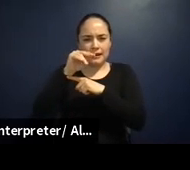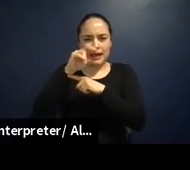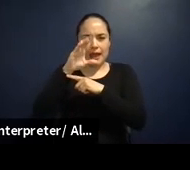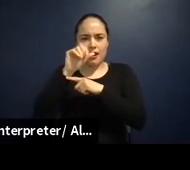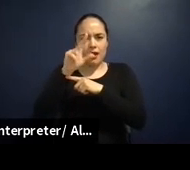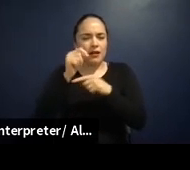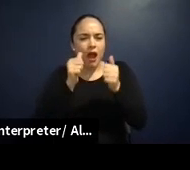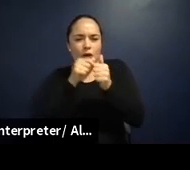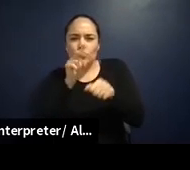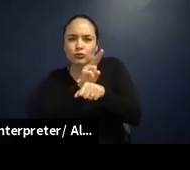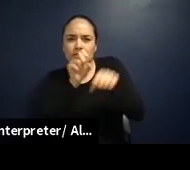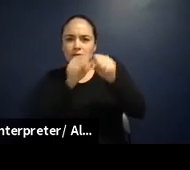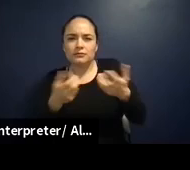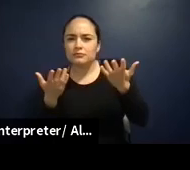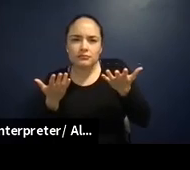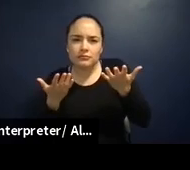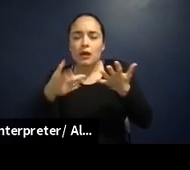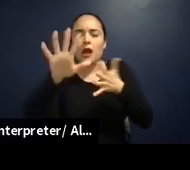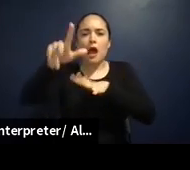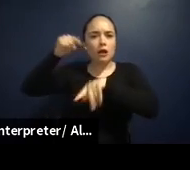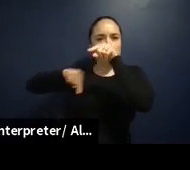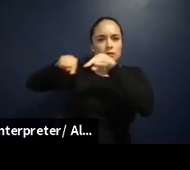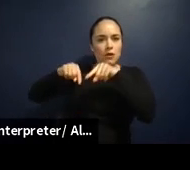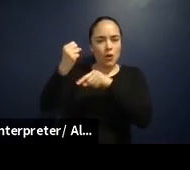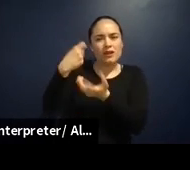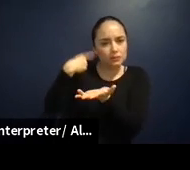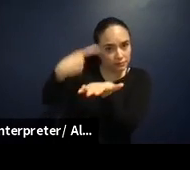the different components? I think we talked about doing that, and I haven't seen that before in